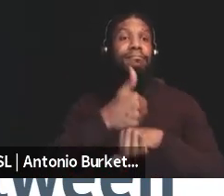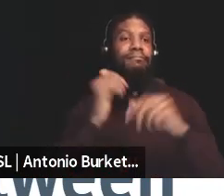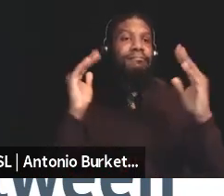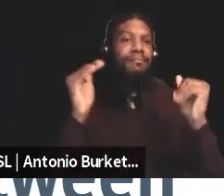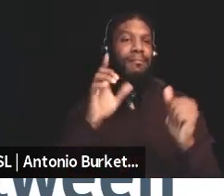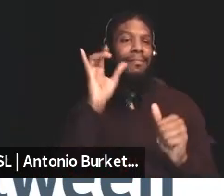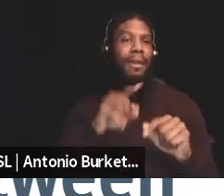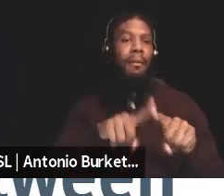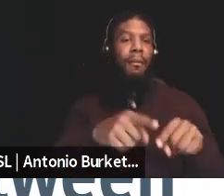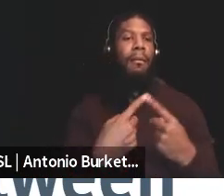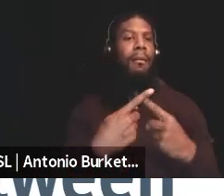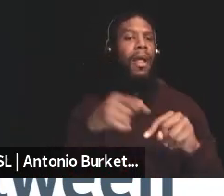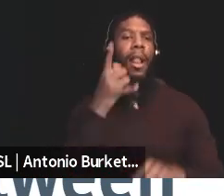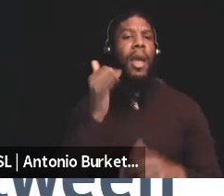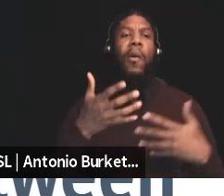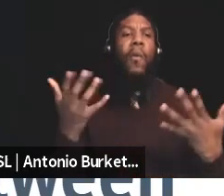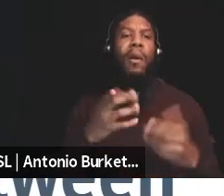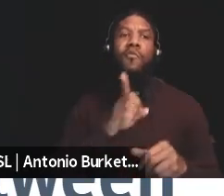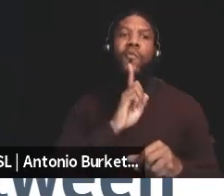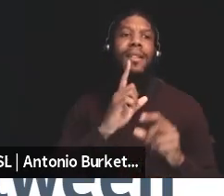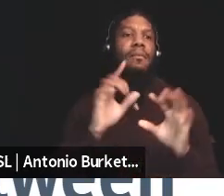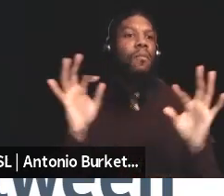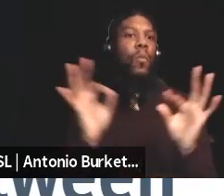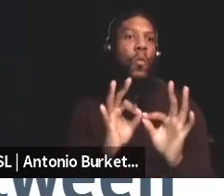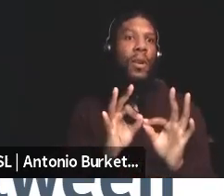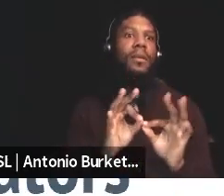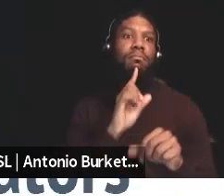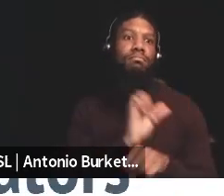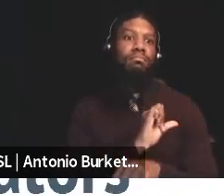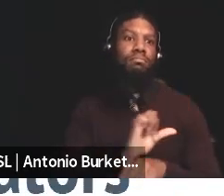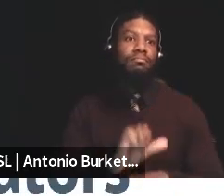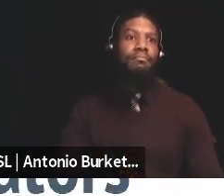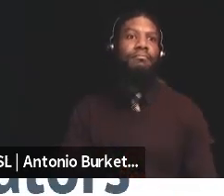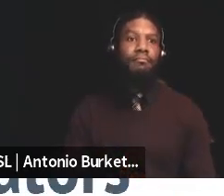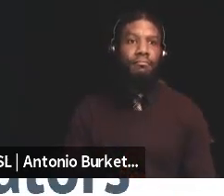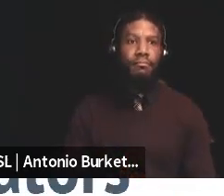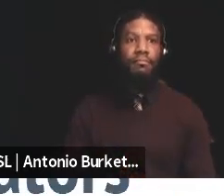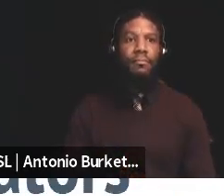interdependence looks like is really important. [Beth] I love that, Meg.